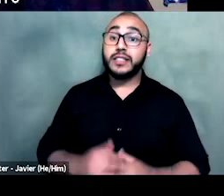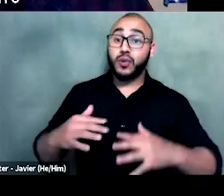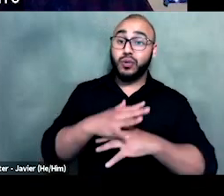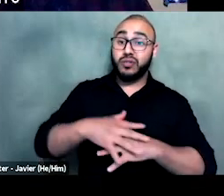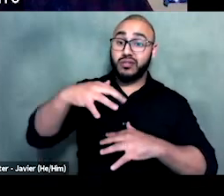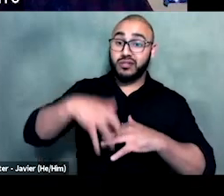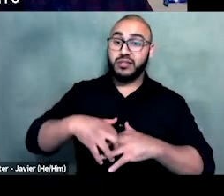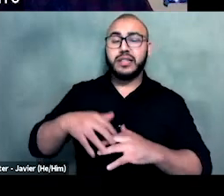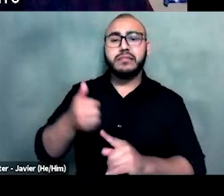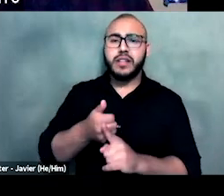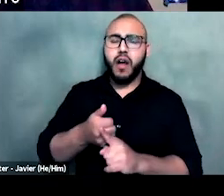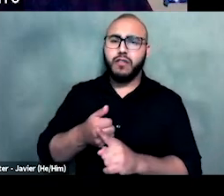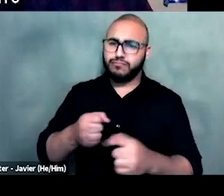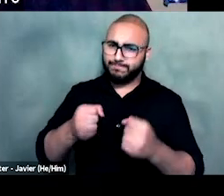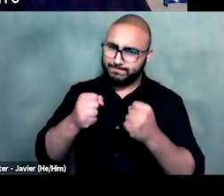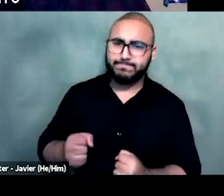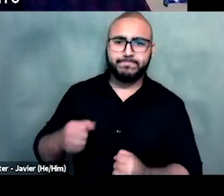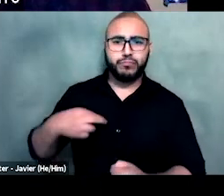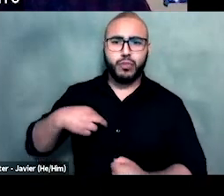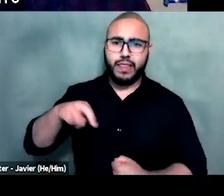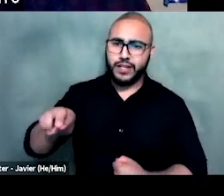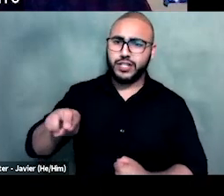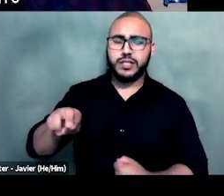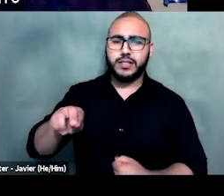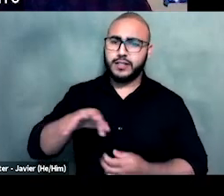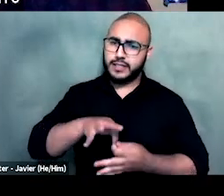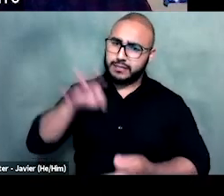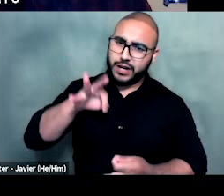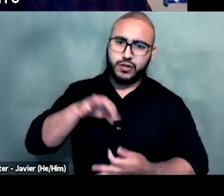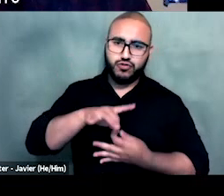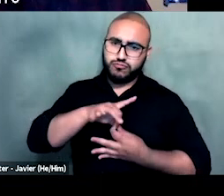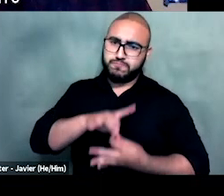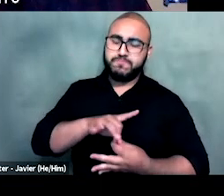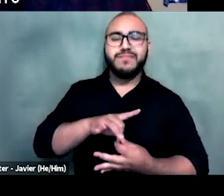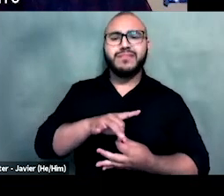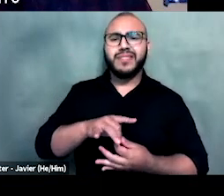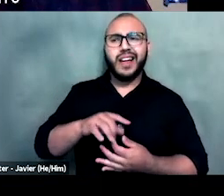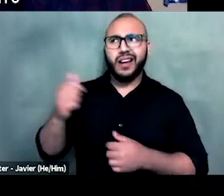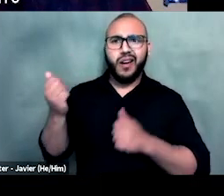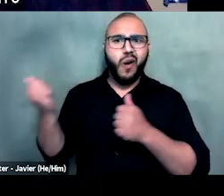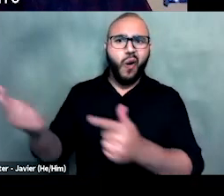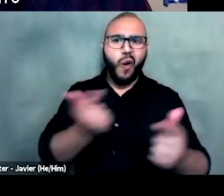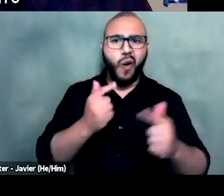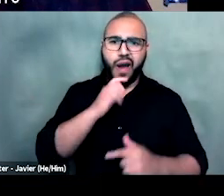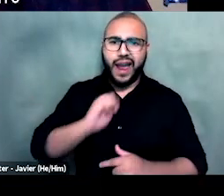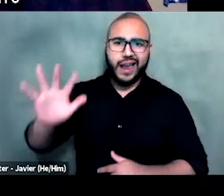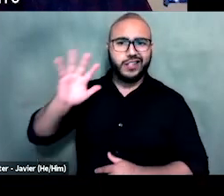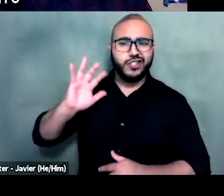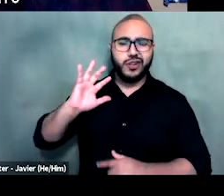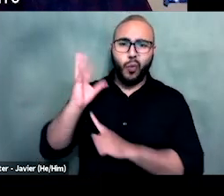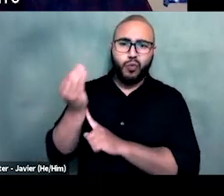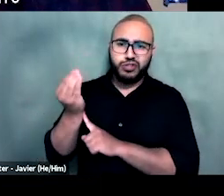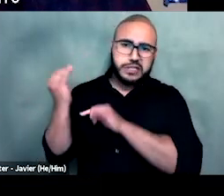Americans were deeply religious, deeply spiritual, like all ancient cultures, but a